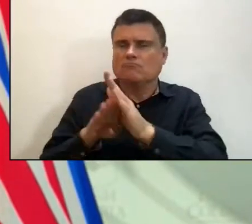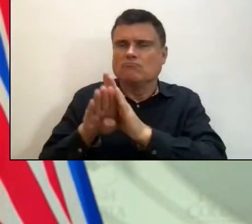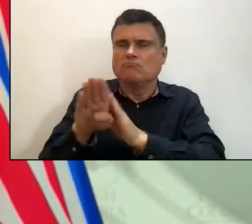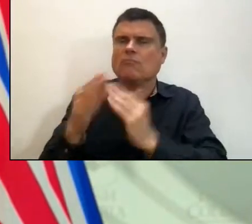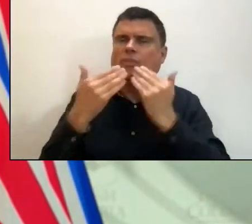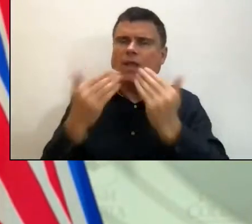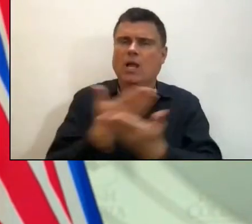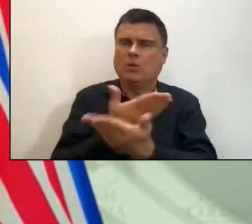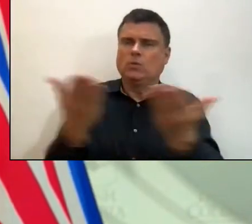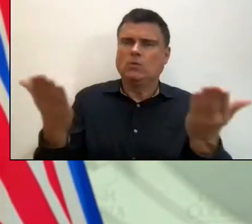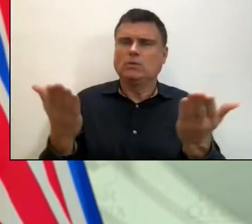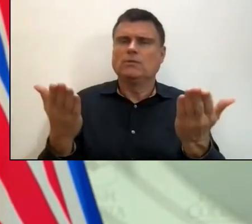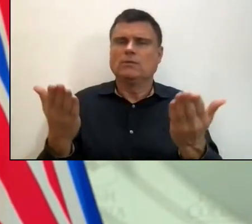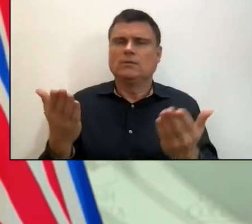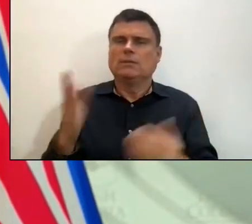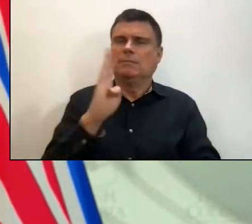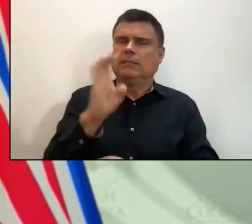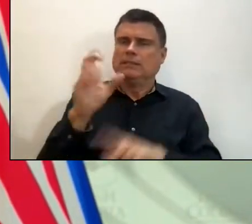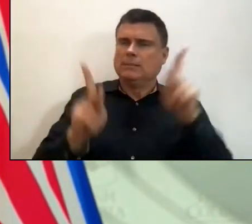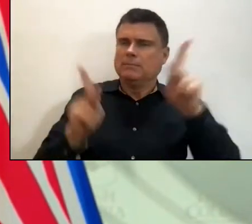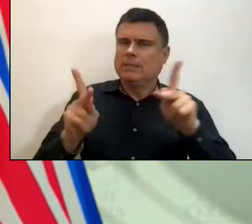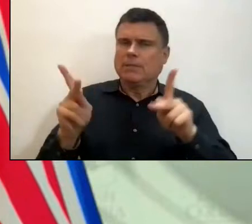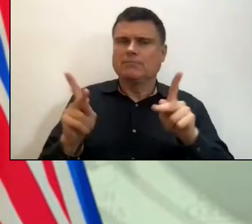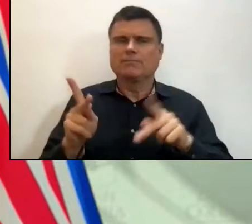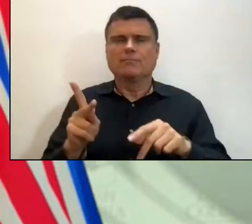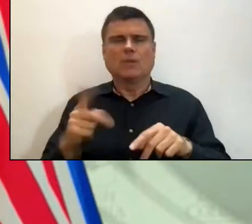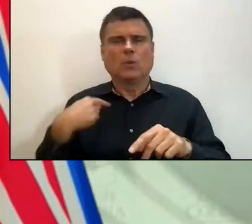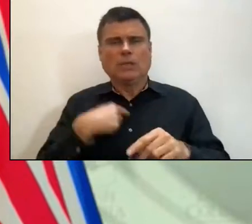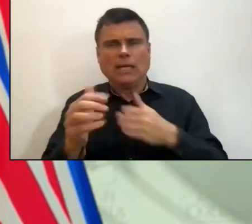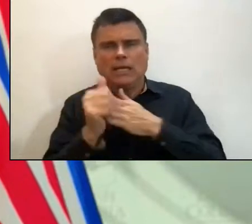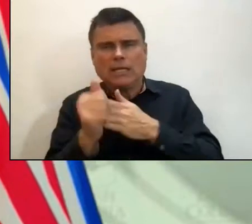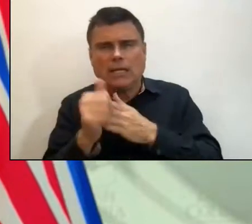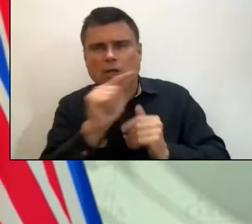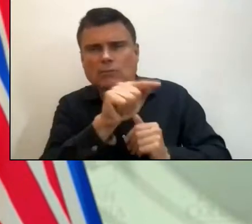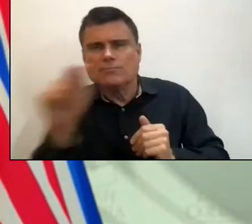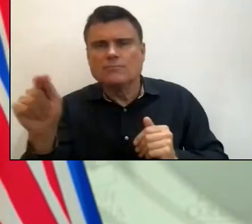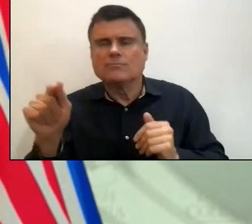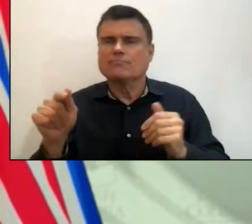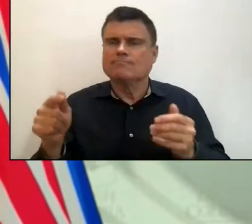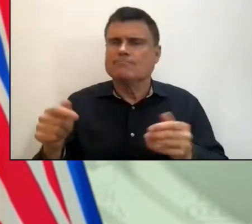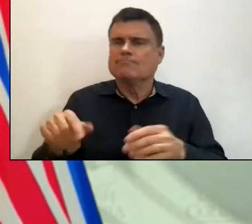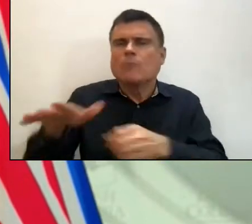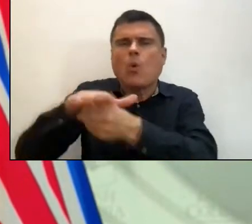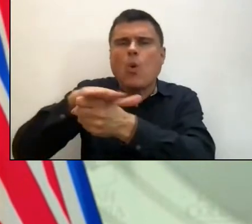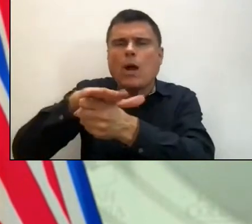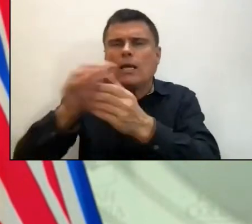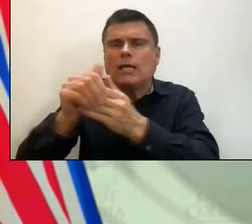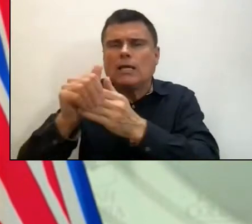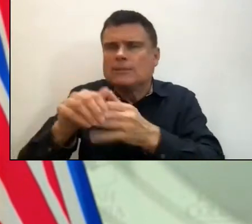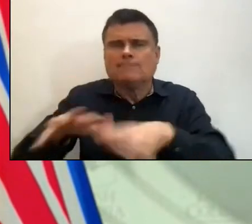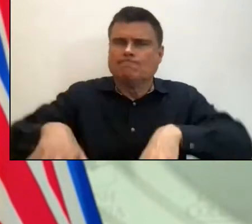British Columbian and local leadership and taking the challenges head on.